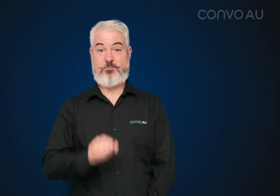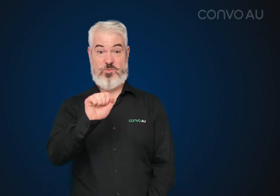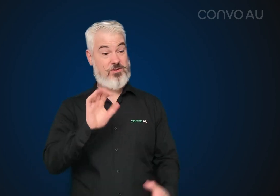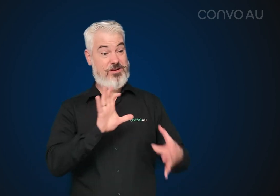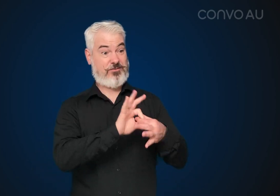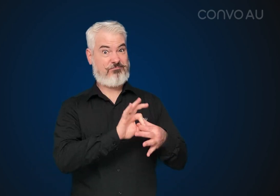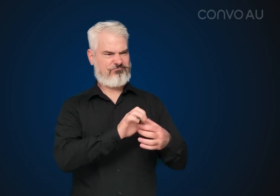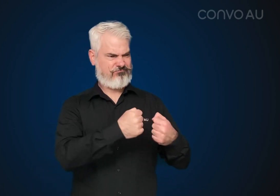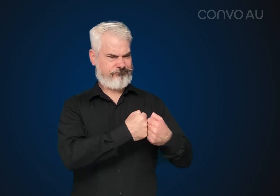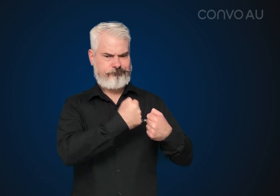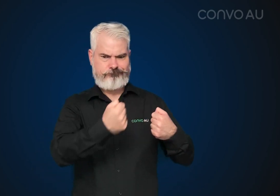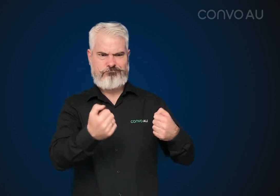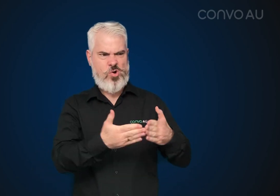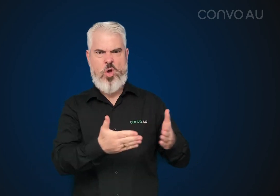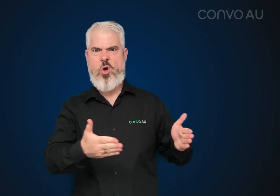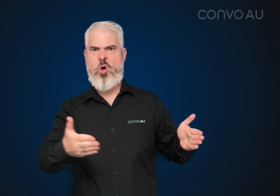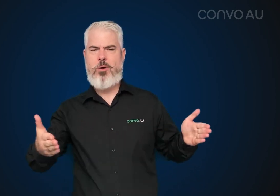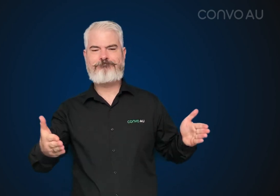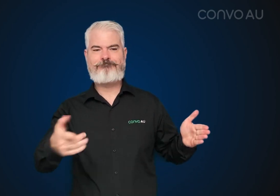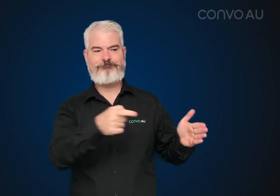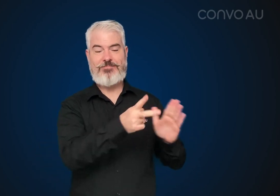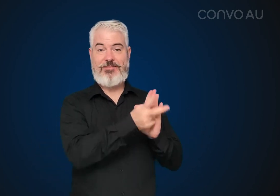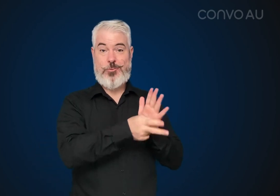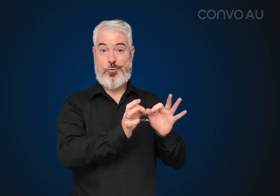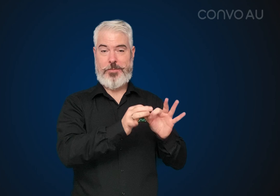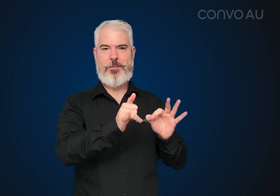For long connections, our Video Interpreter may need to transfer your connection